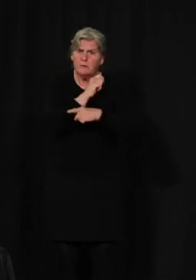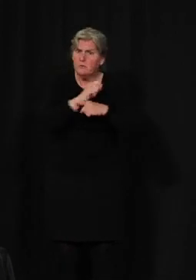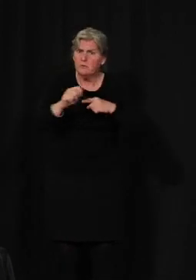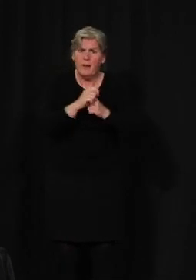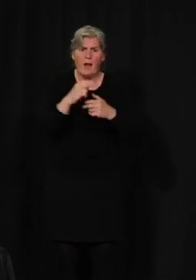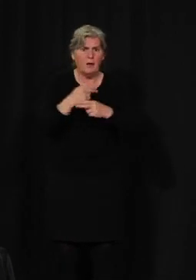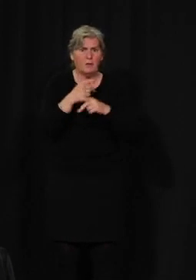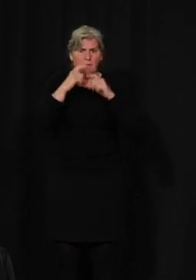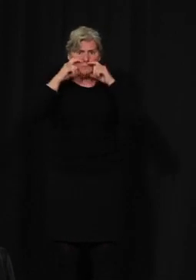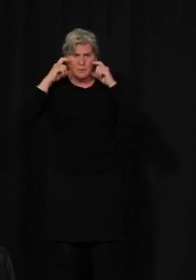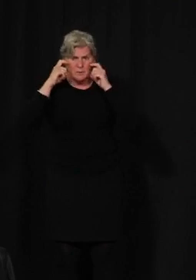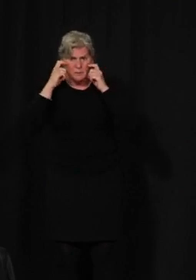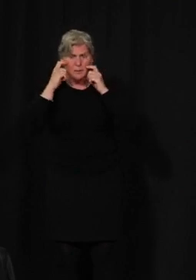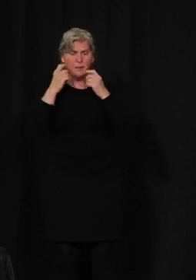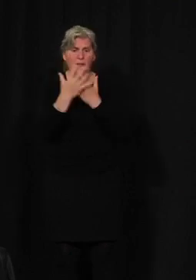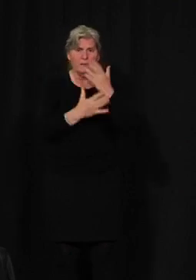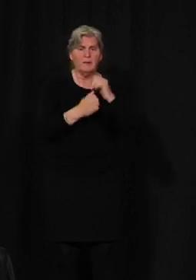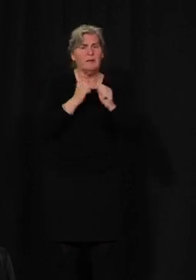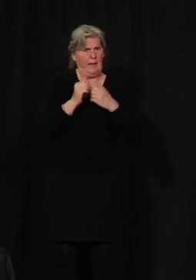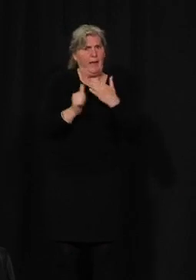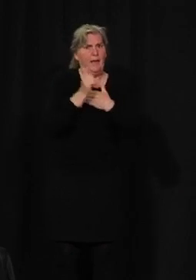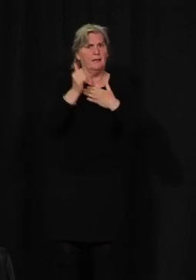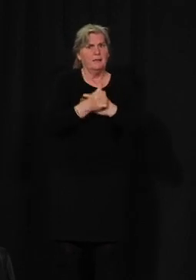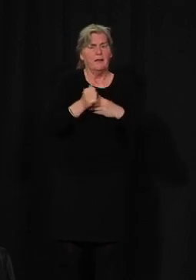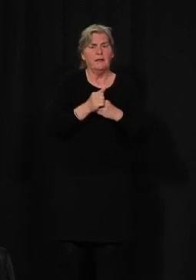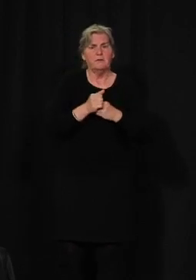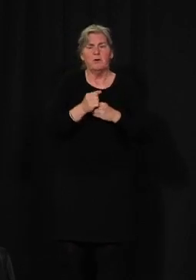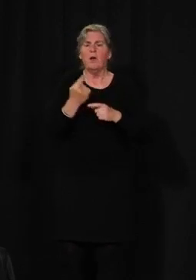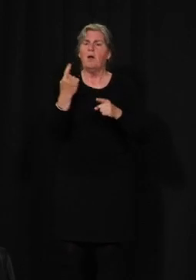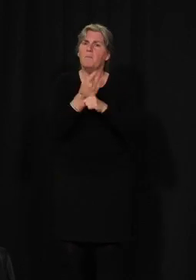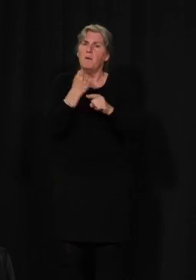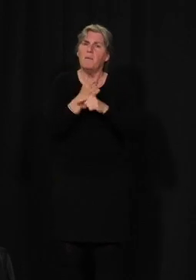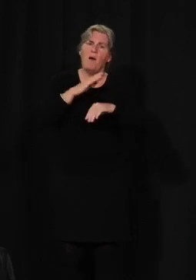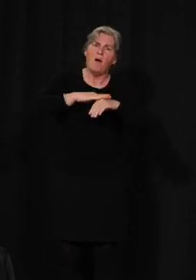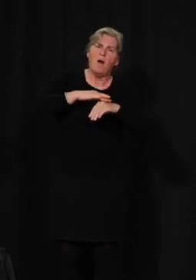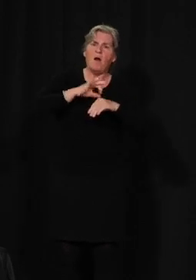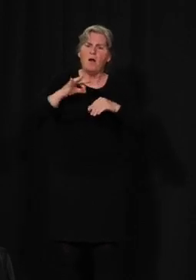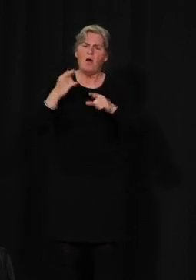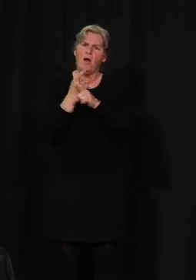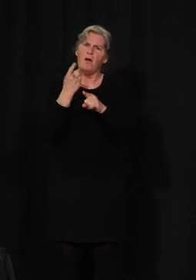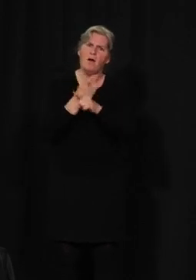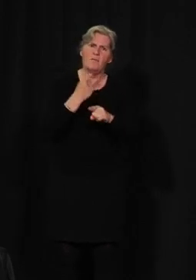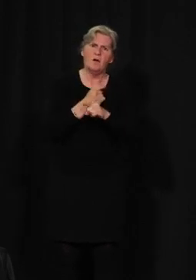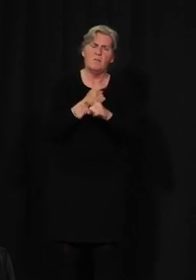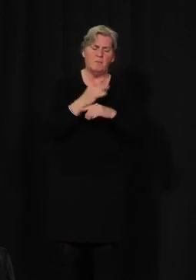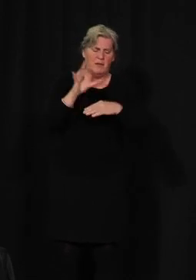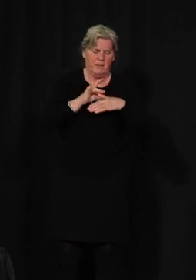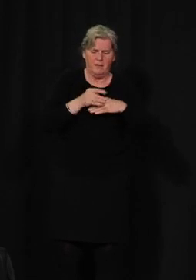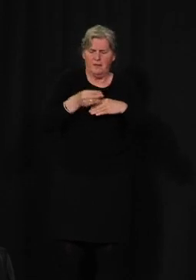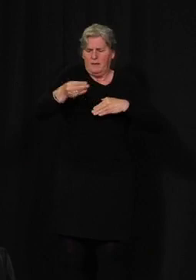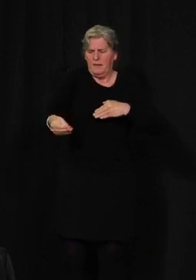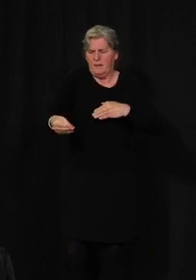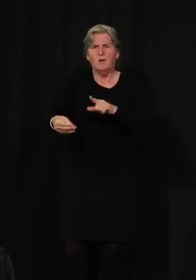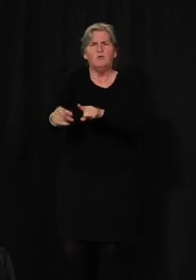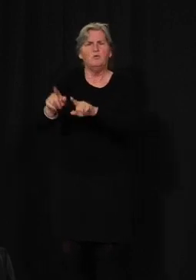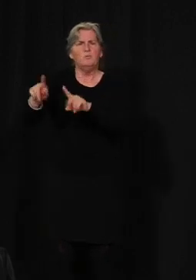PPE can actually be dangerous if you don't take it off or put itn properly. You can become contaminated.